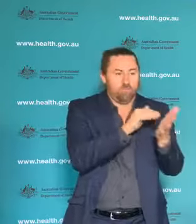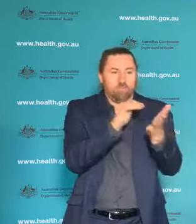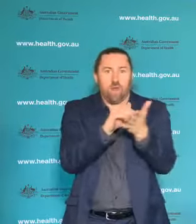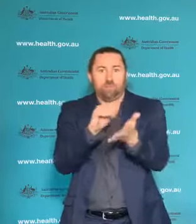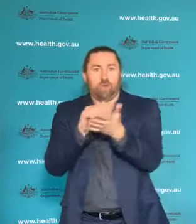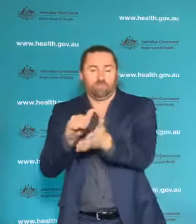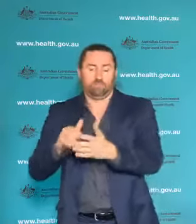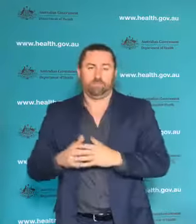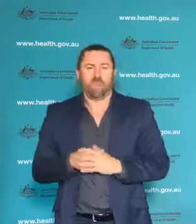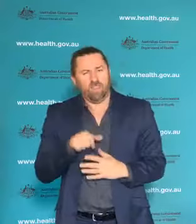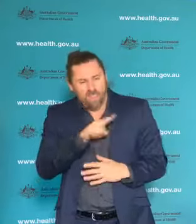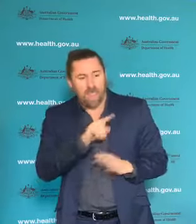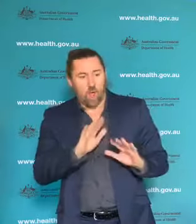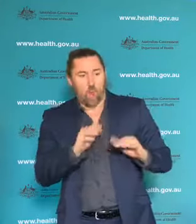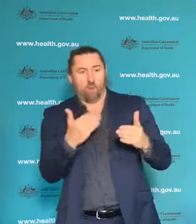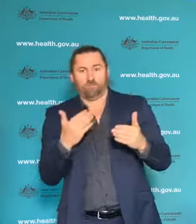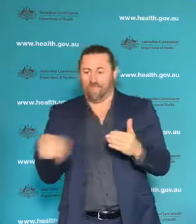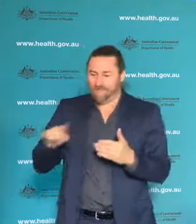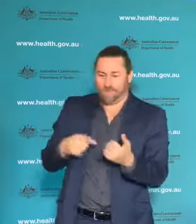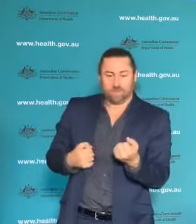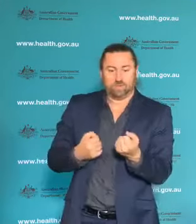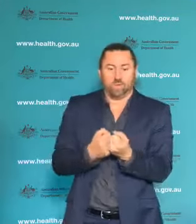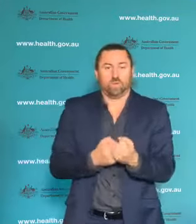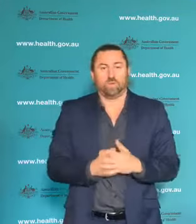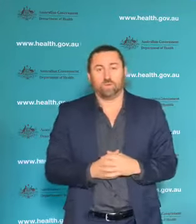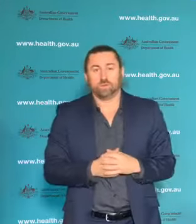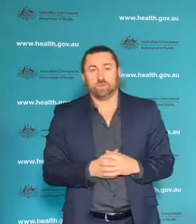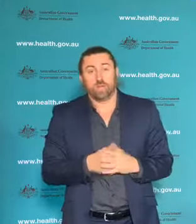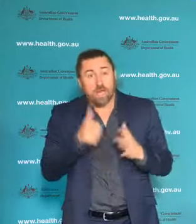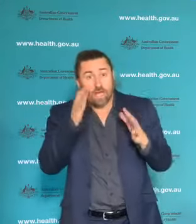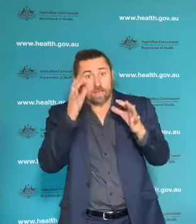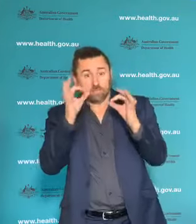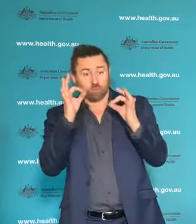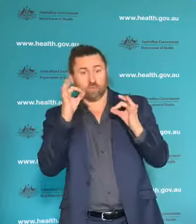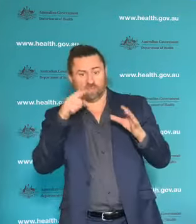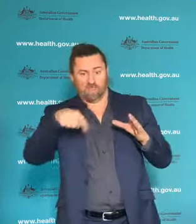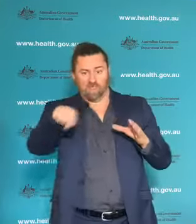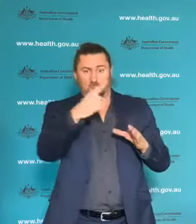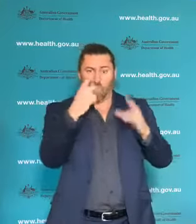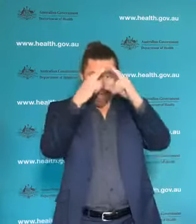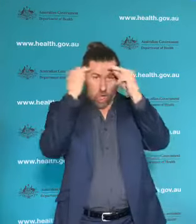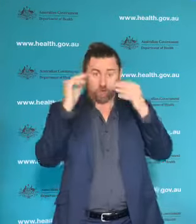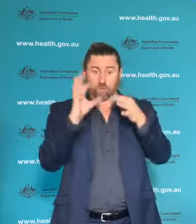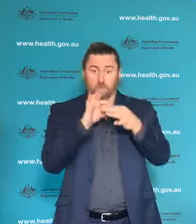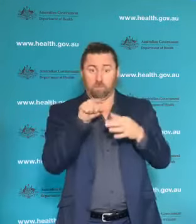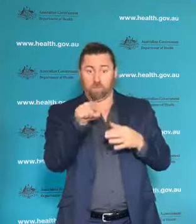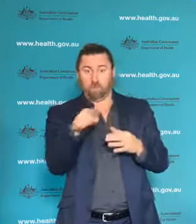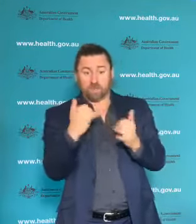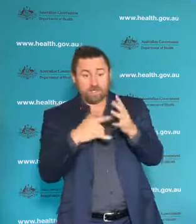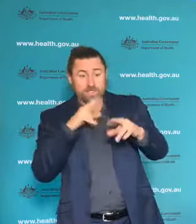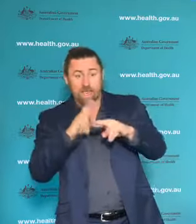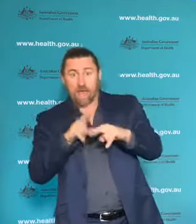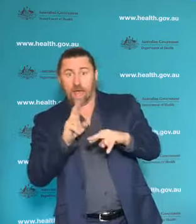particularly where we've had to have staff who have been in contact with people with COVID-19,